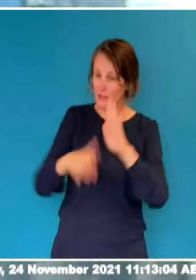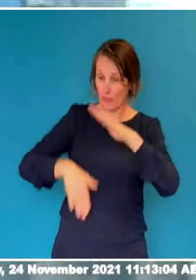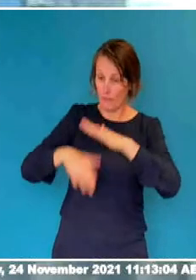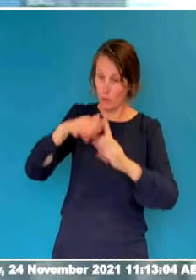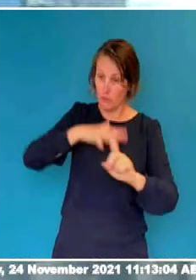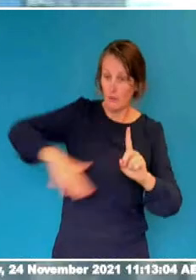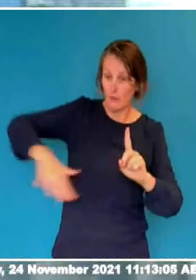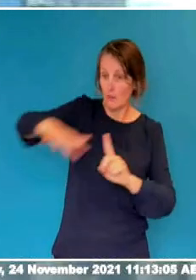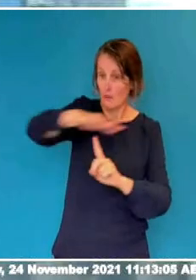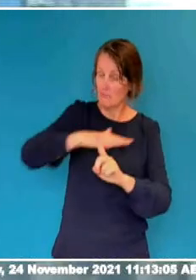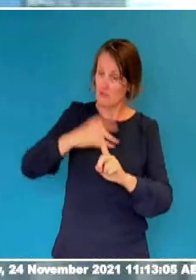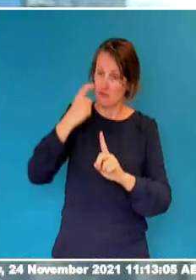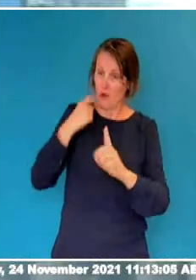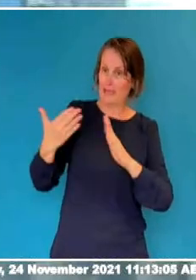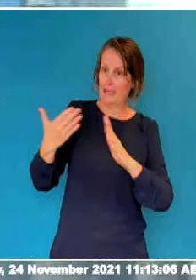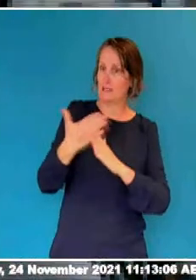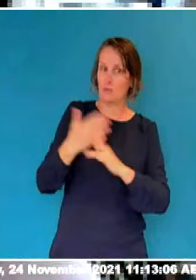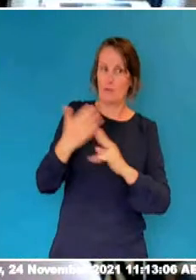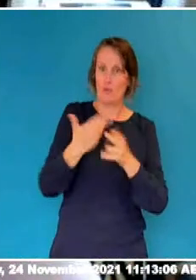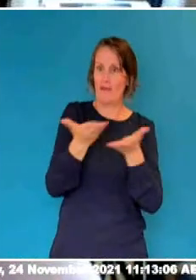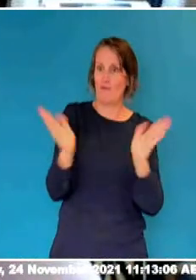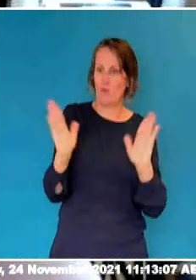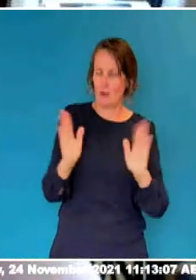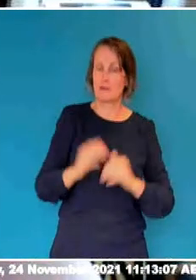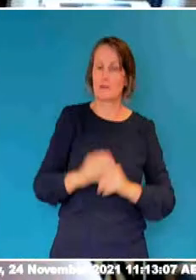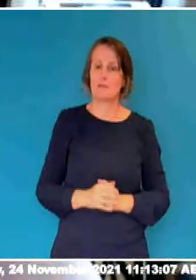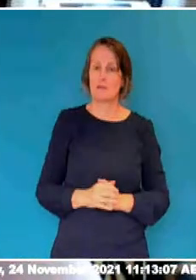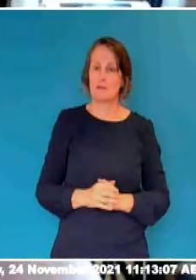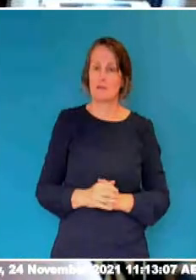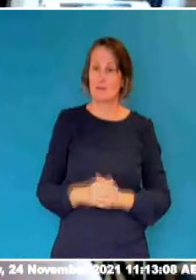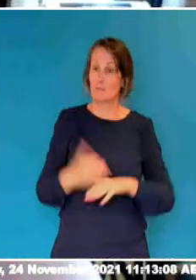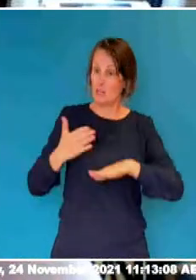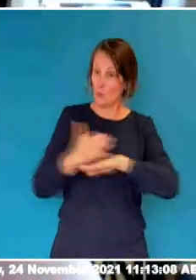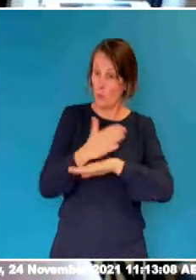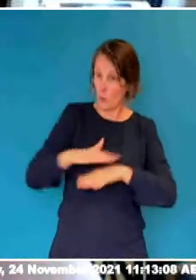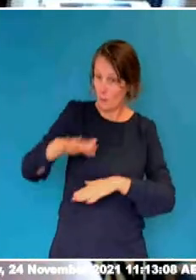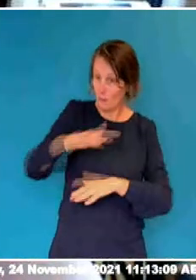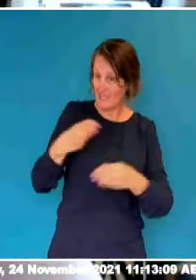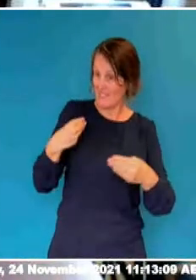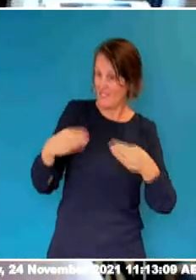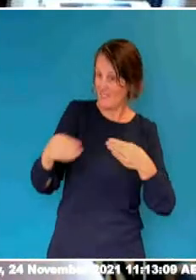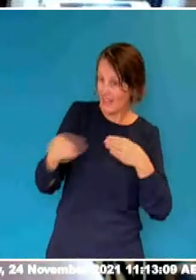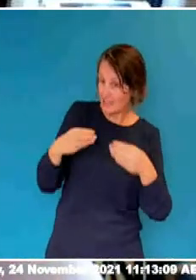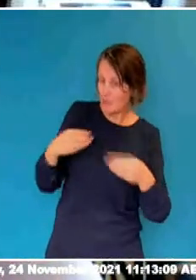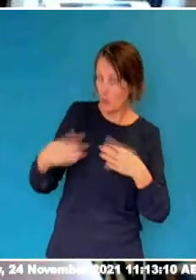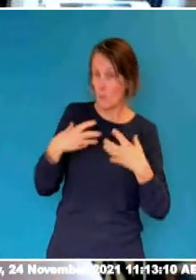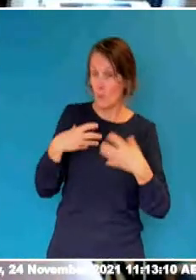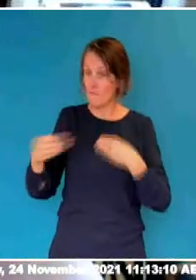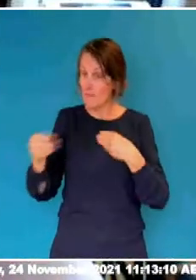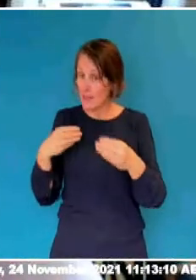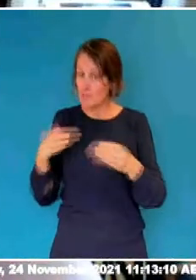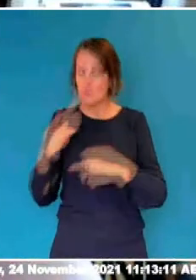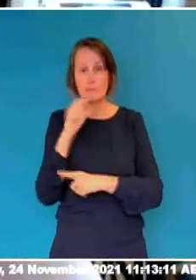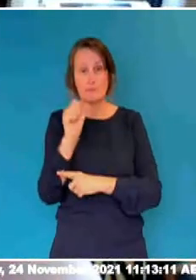accessible as possible, and that also means workplace flexibility and working from home